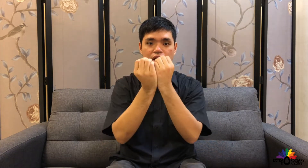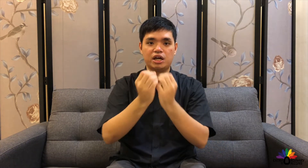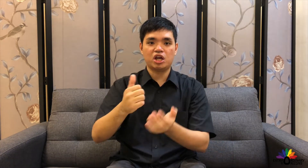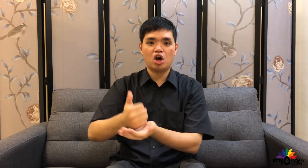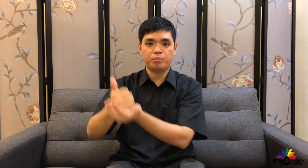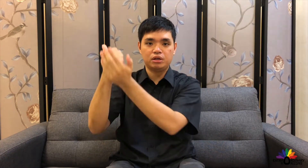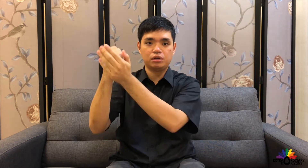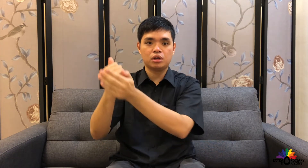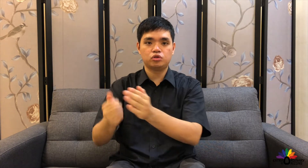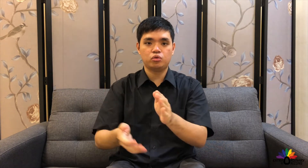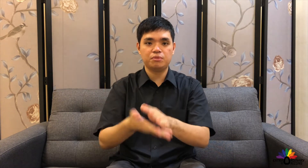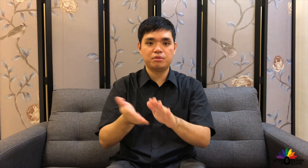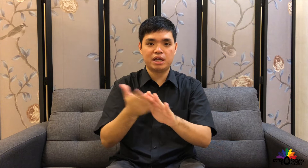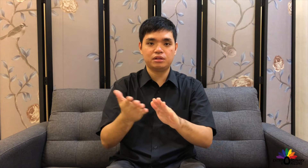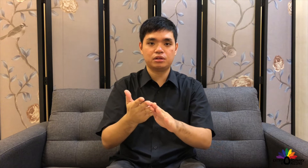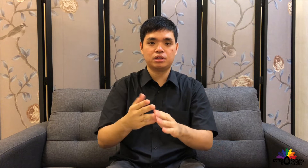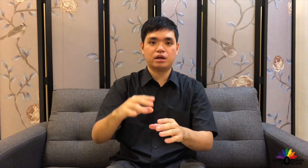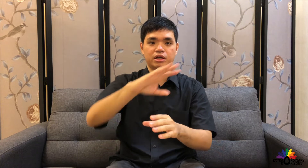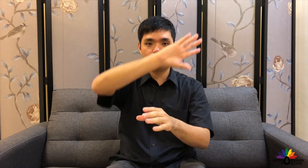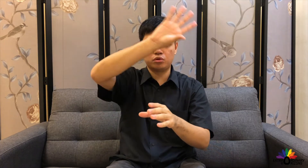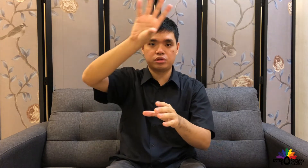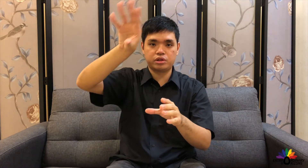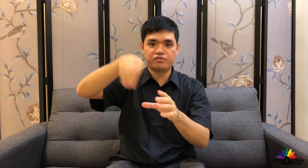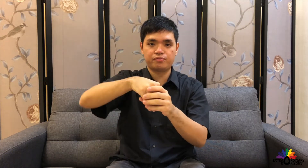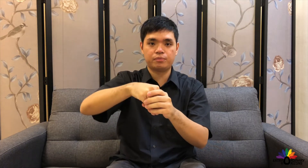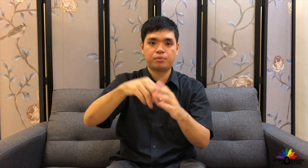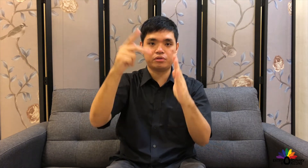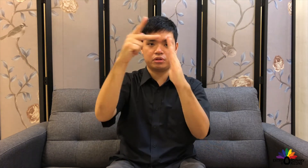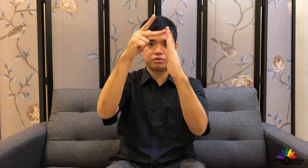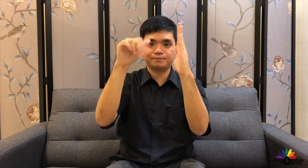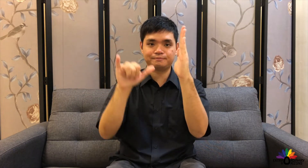and helping to implement inclusive policies.